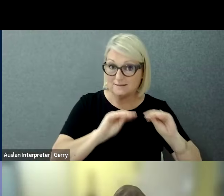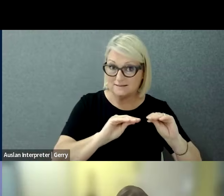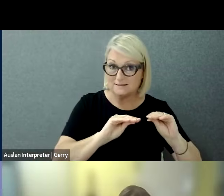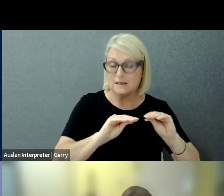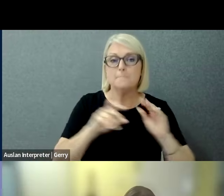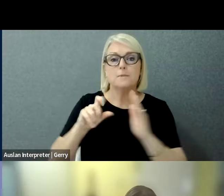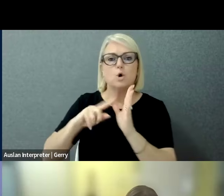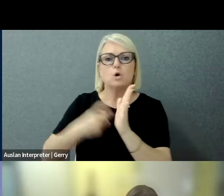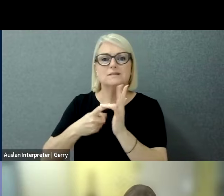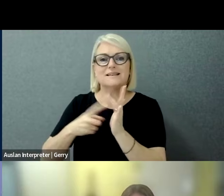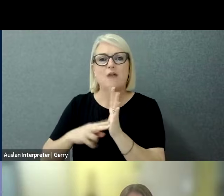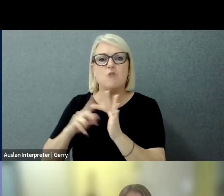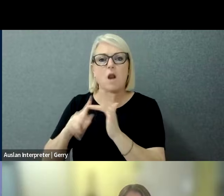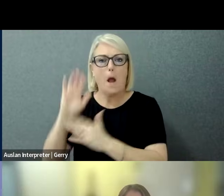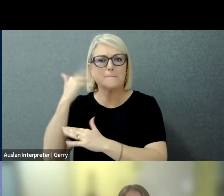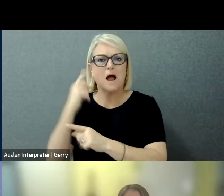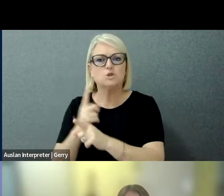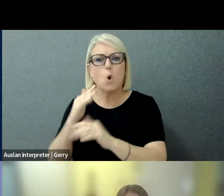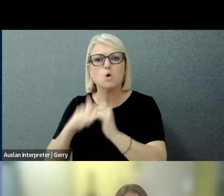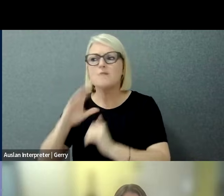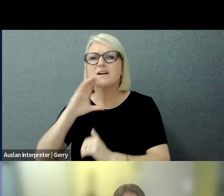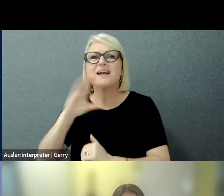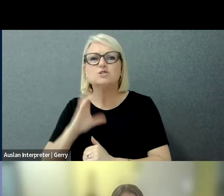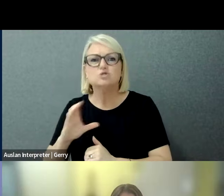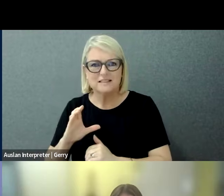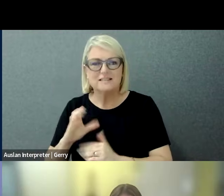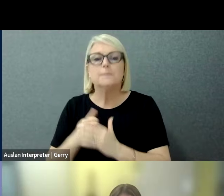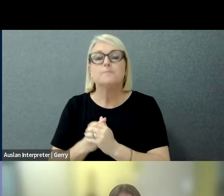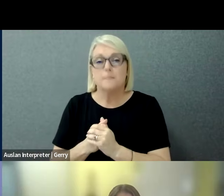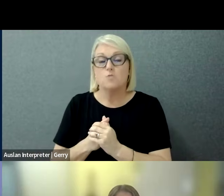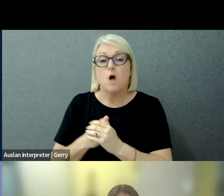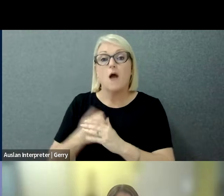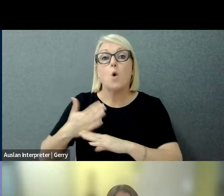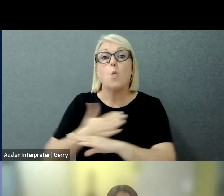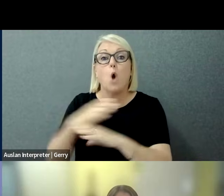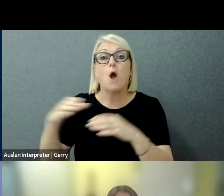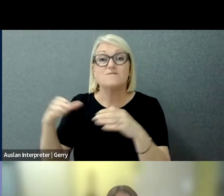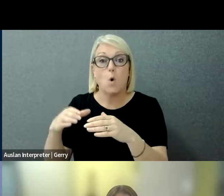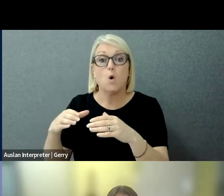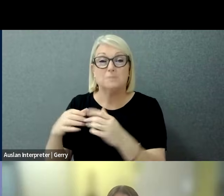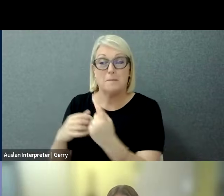in rural areas where often single workforces are actually holding a lot of families and teachers,